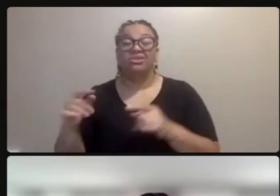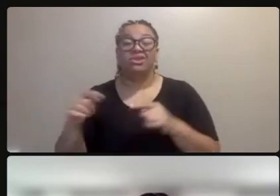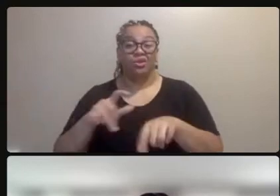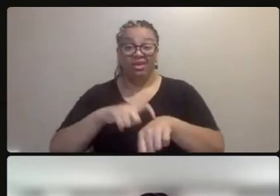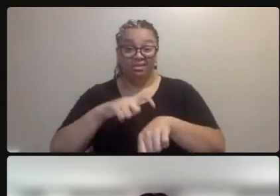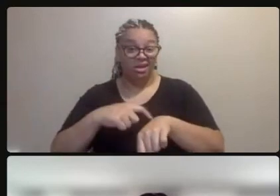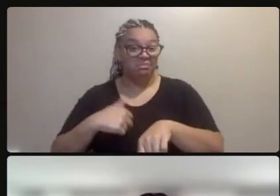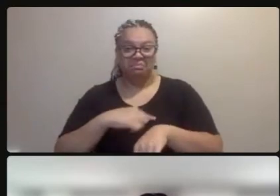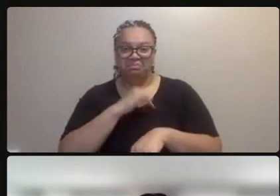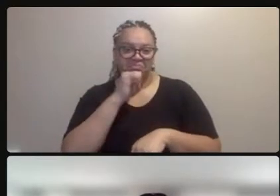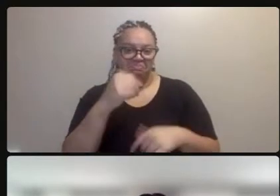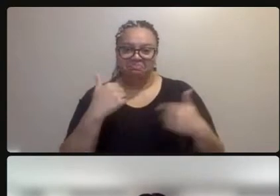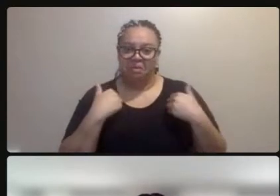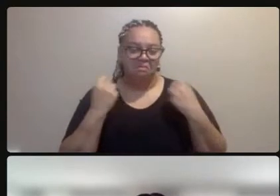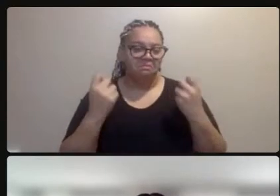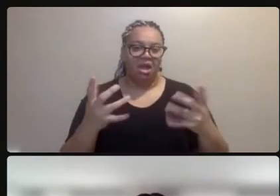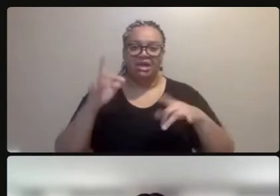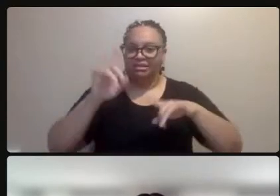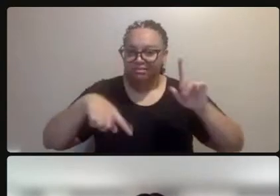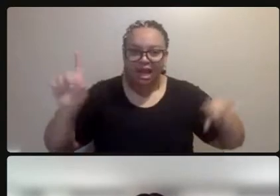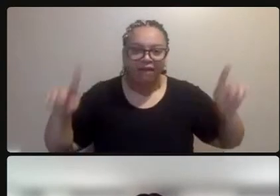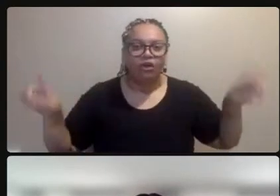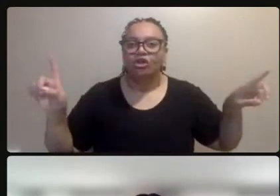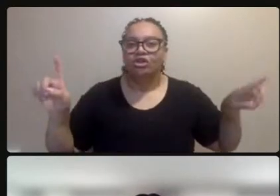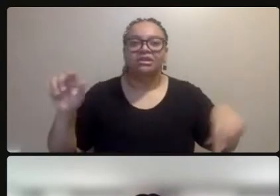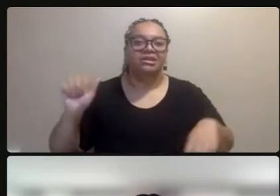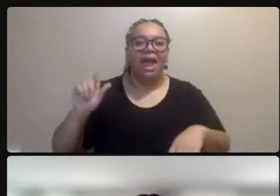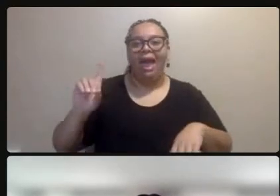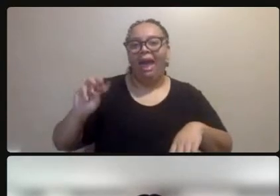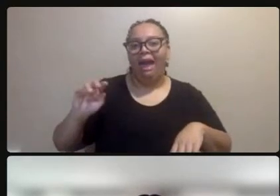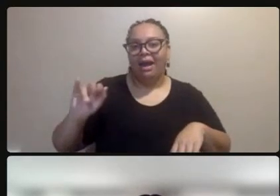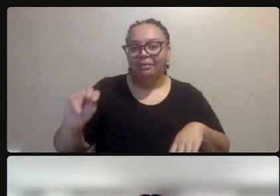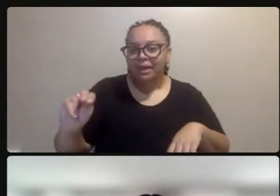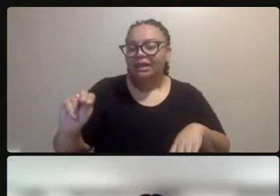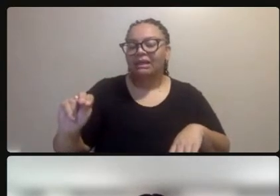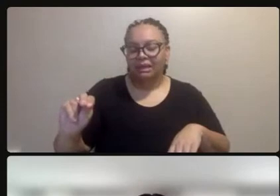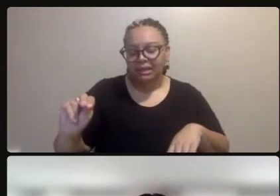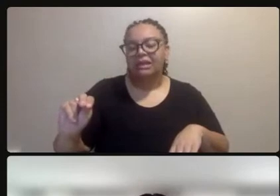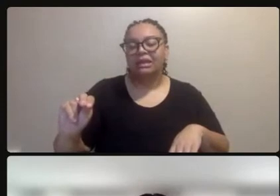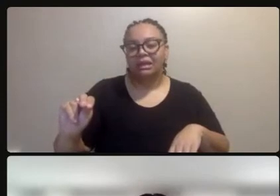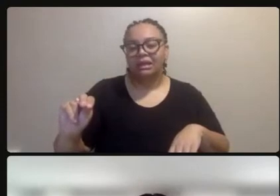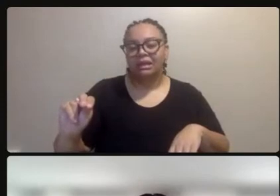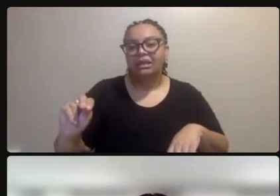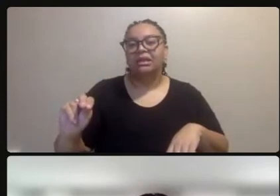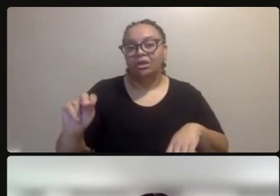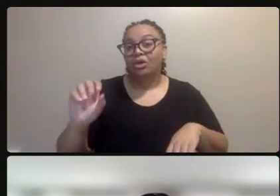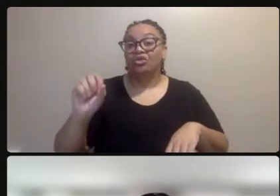SALEM KAISER I WAS BY FOUR YEARS. I WAS ONE OF SEVERAL COMMITTEES